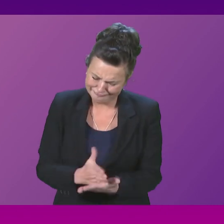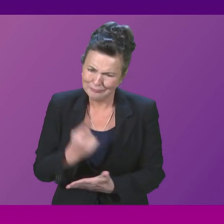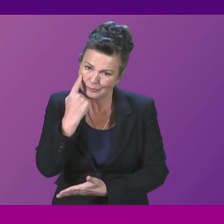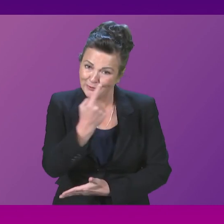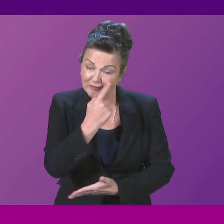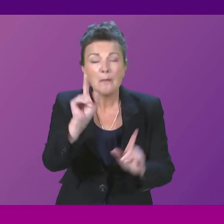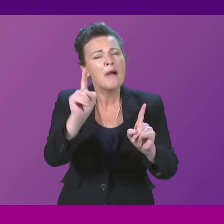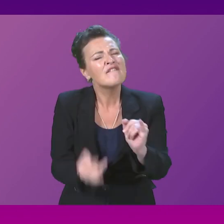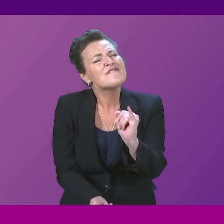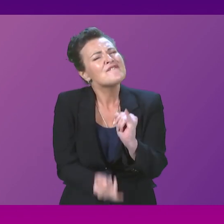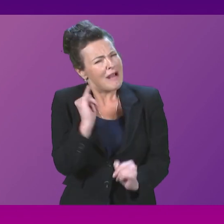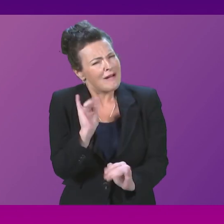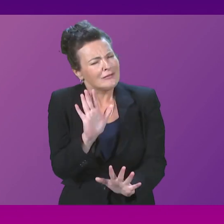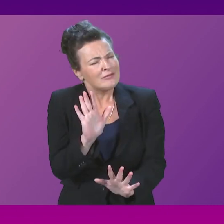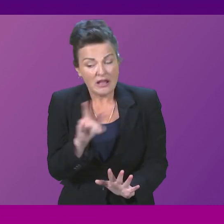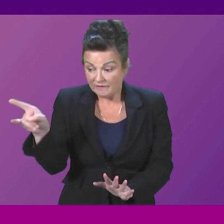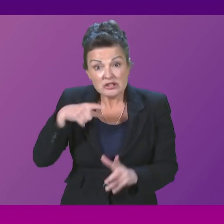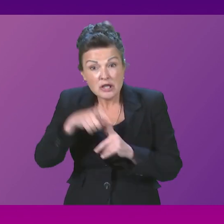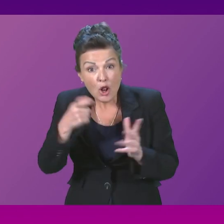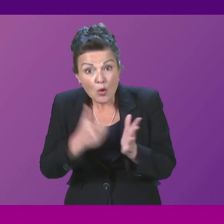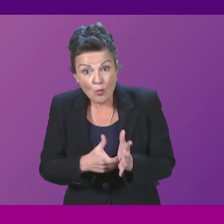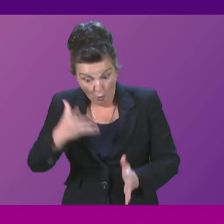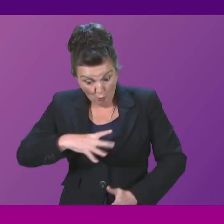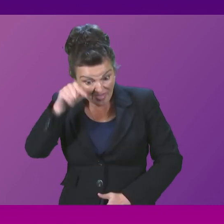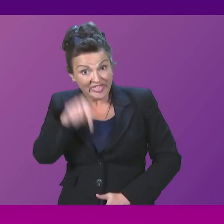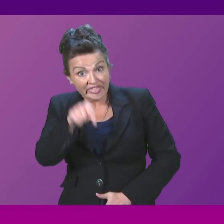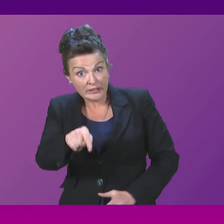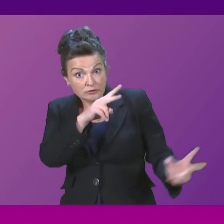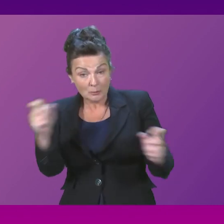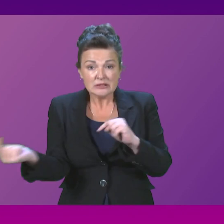Finally, if Douglas Ross wants to have this debate, I would welcome it.